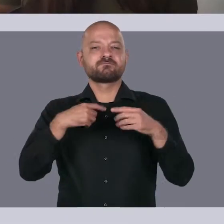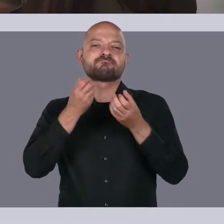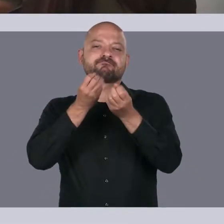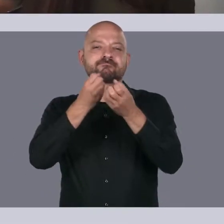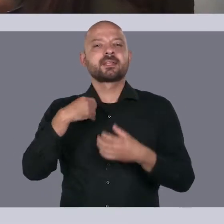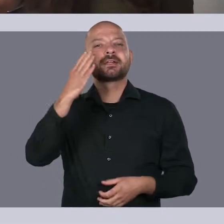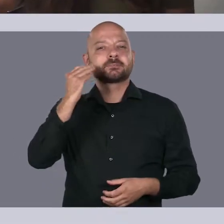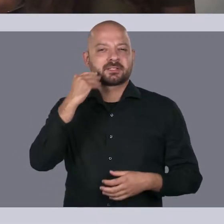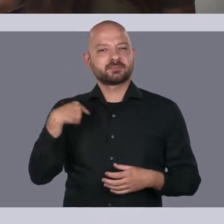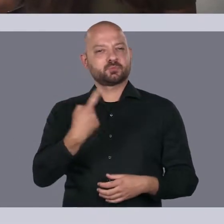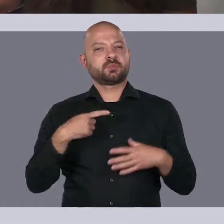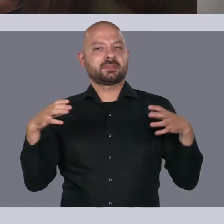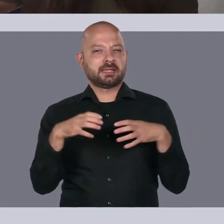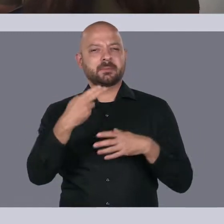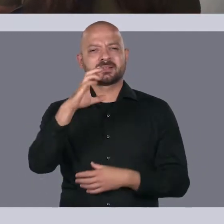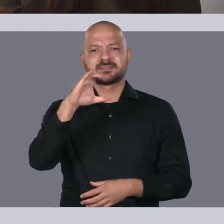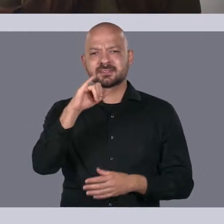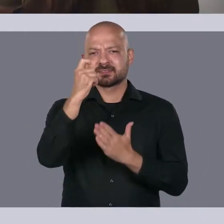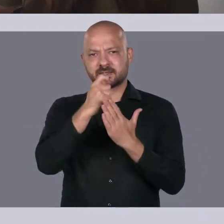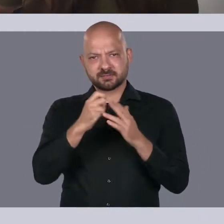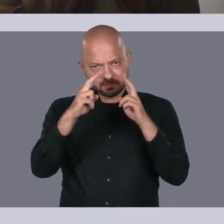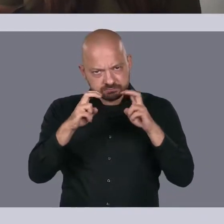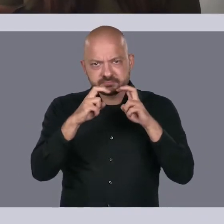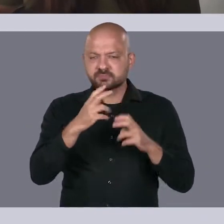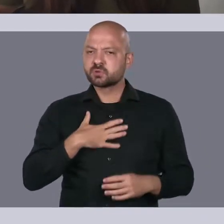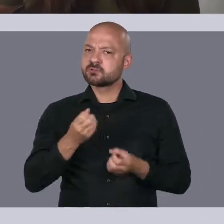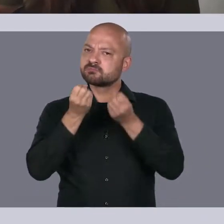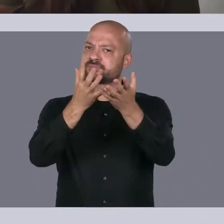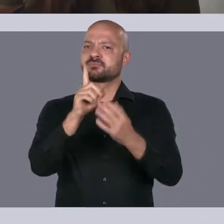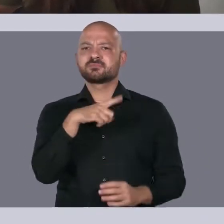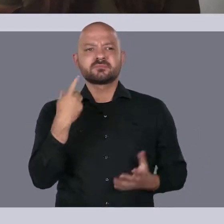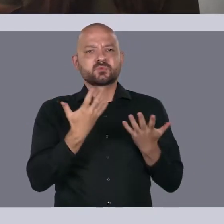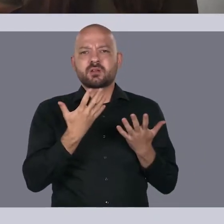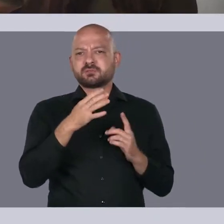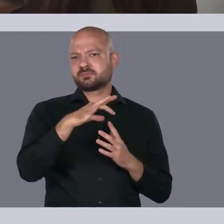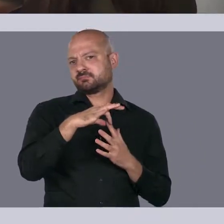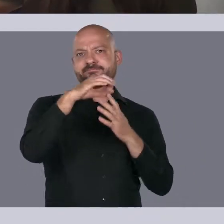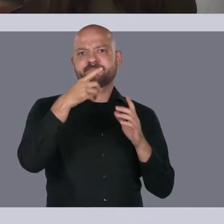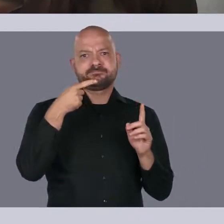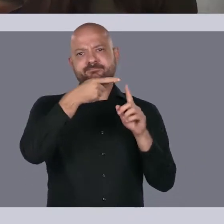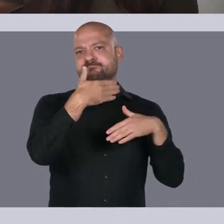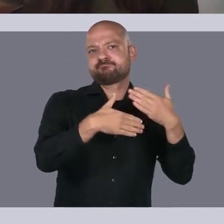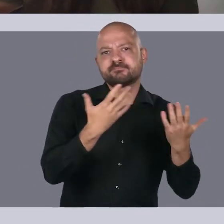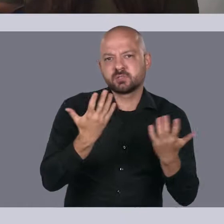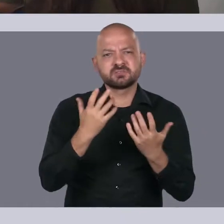In this experience report, we, meaning a team of hearing HCI design researchers, describe our approach to and our main lessons learned